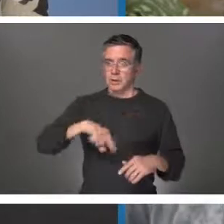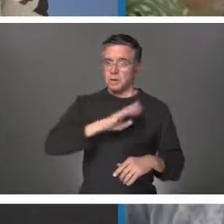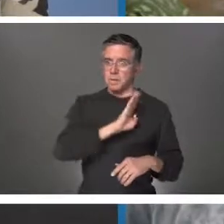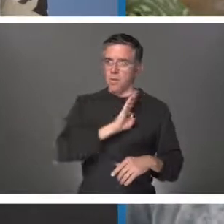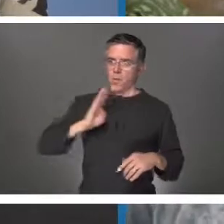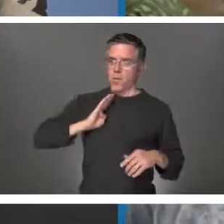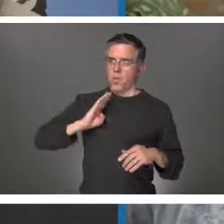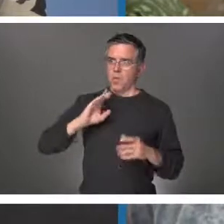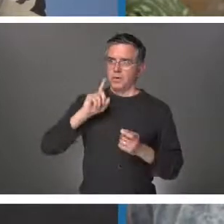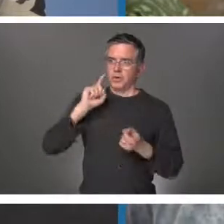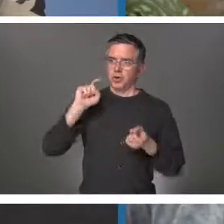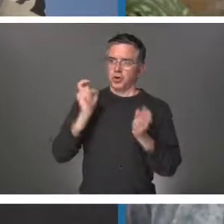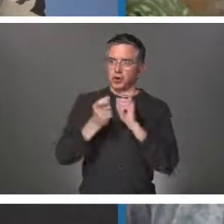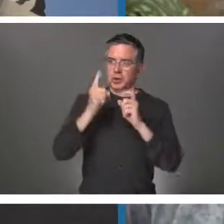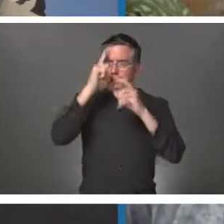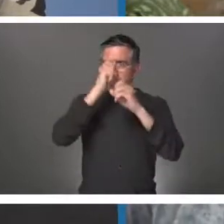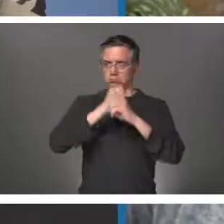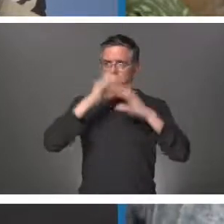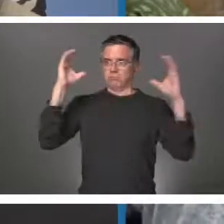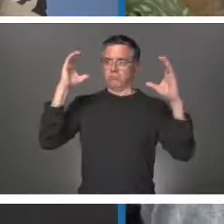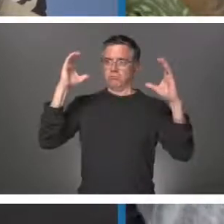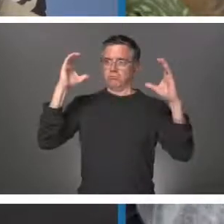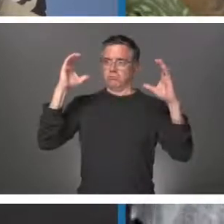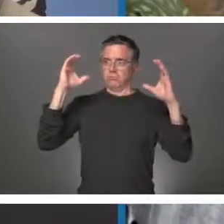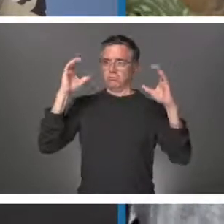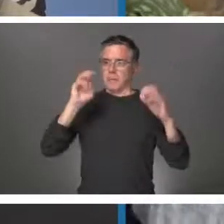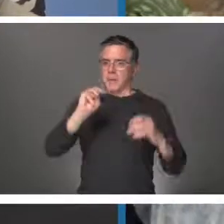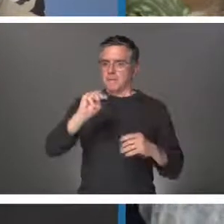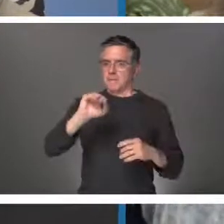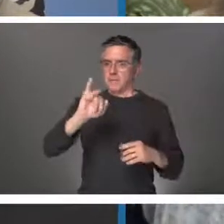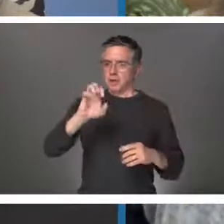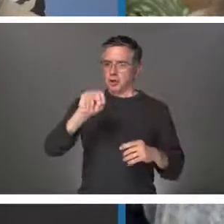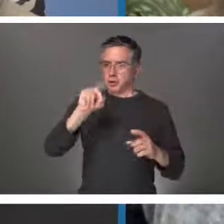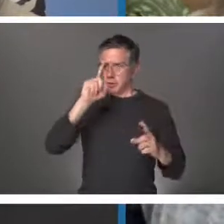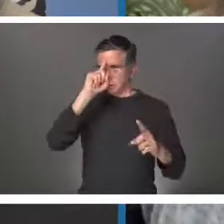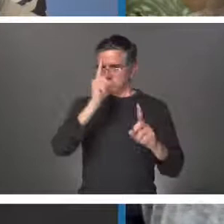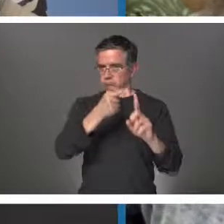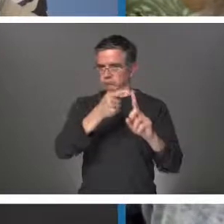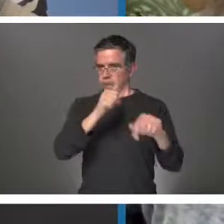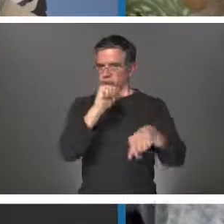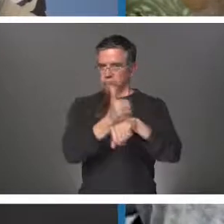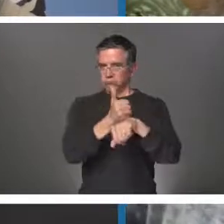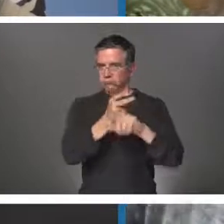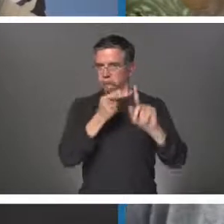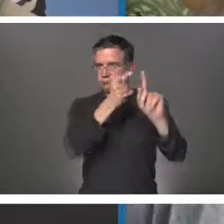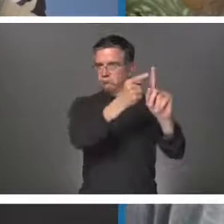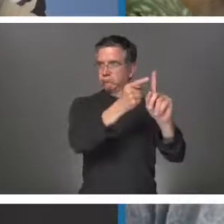so our purpose is to create a just and inclusive culture and the necessary conditions required